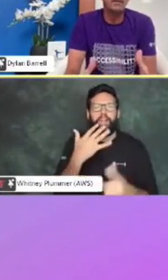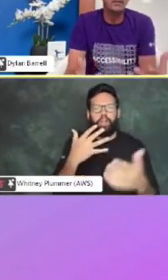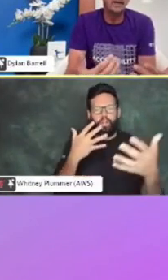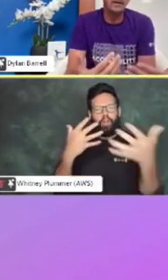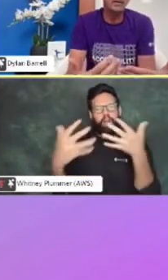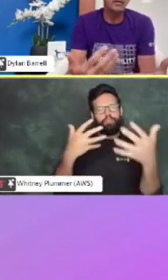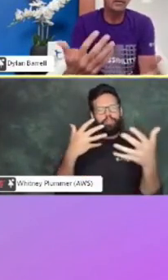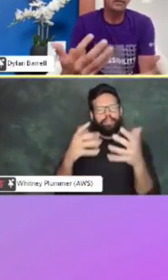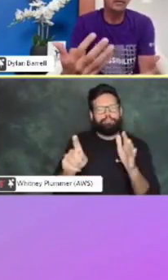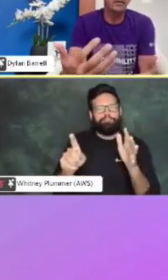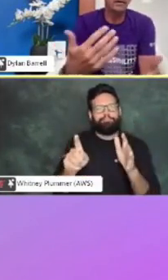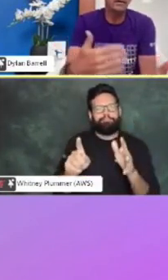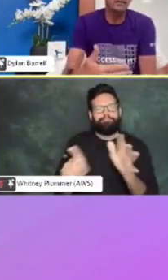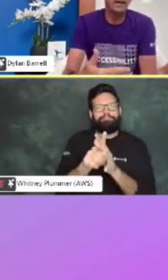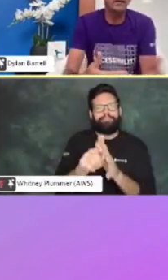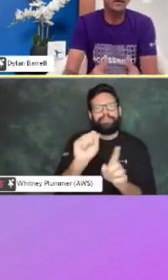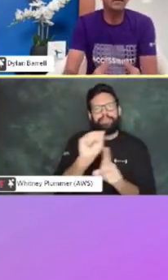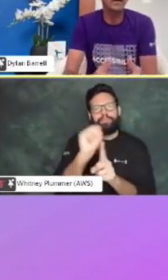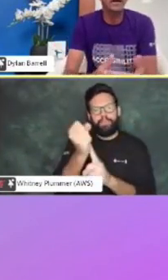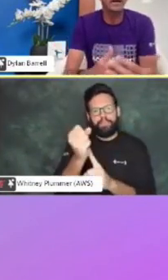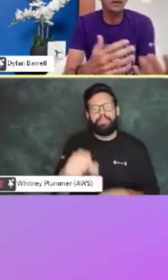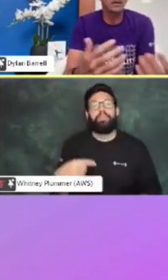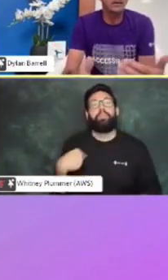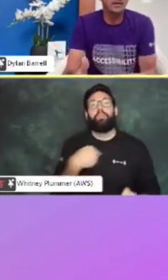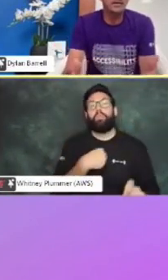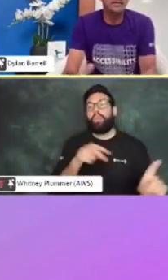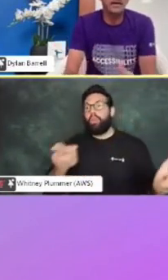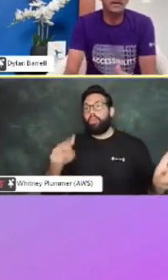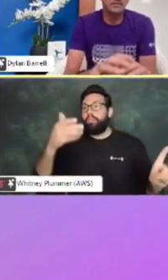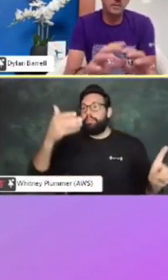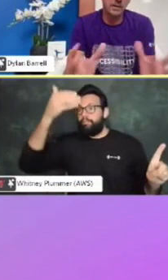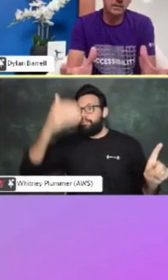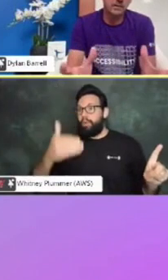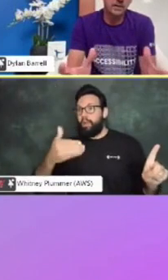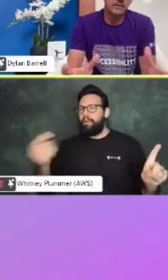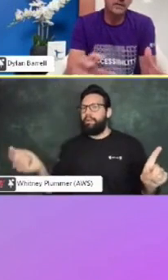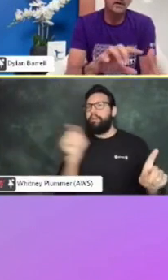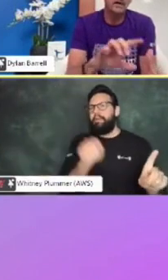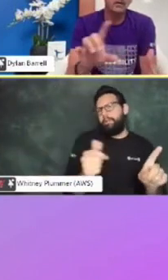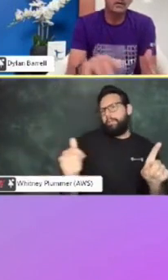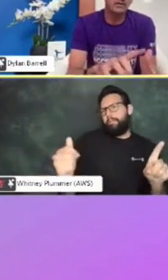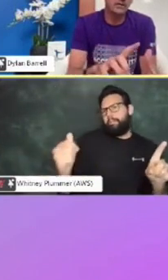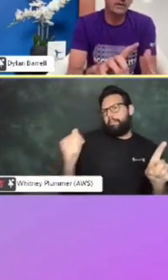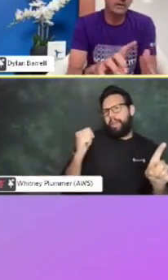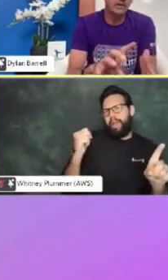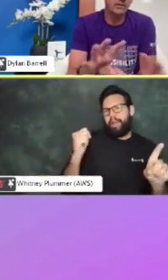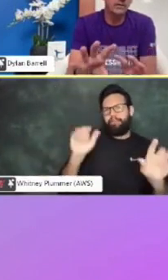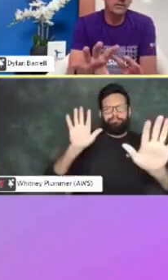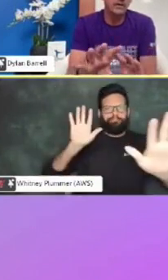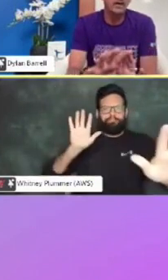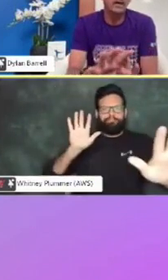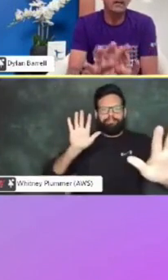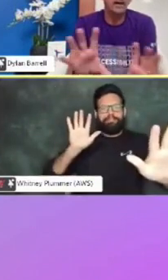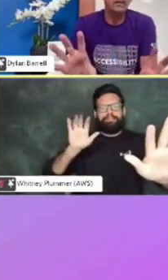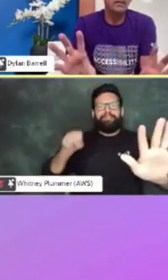where we actually look at the foreground in the background and we look at the pixel values and we can calculate all the different color contrast values